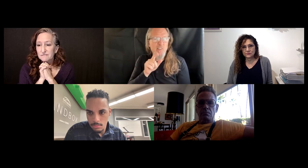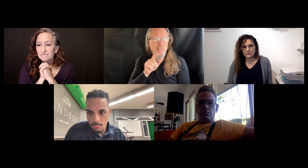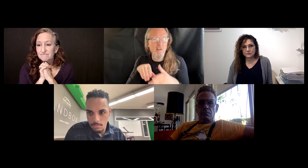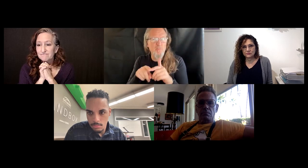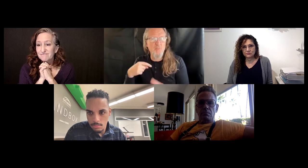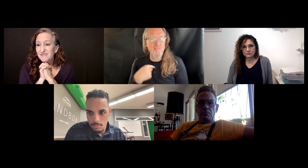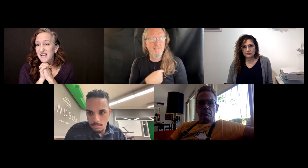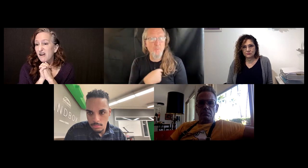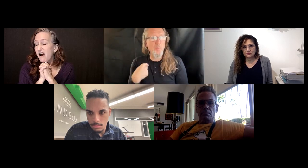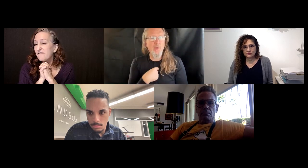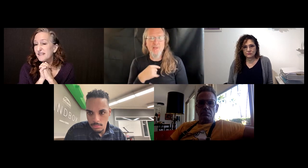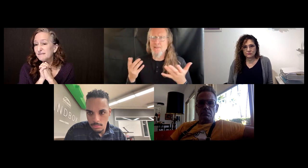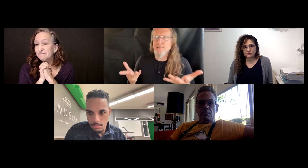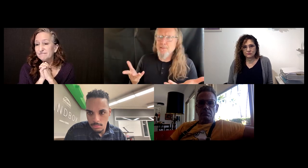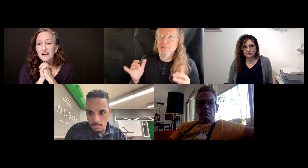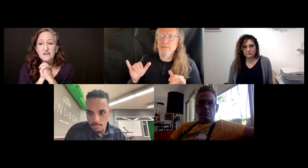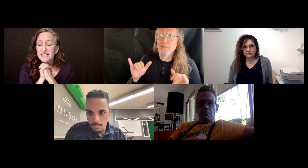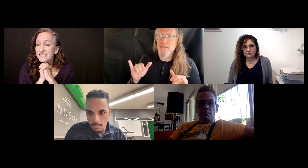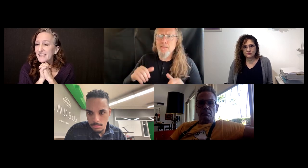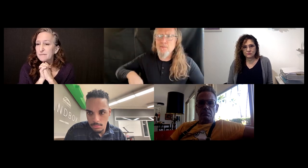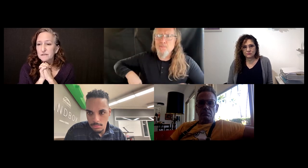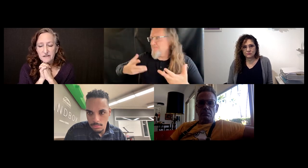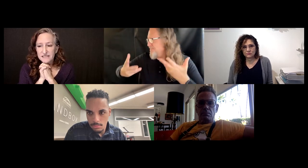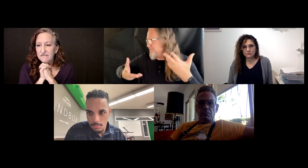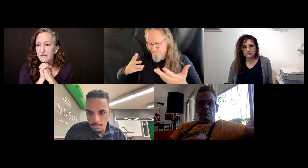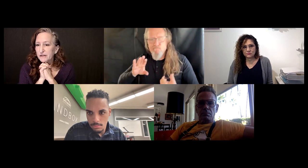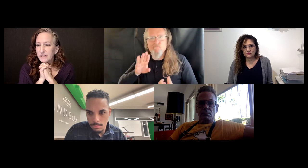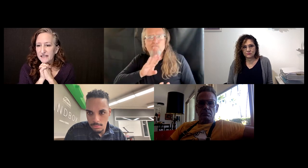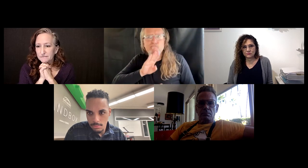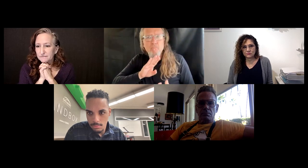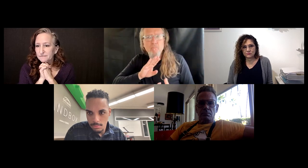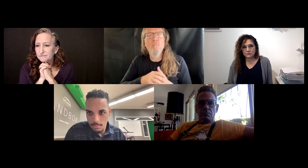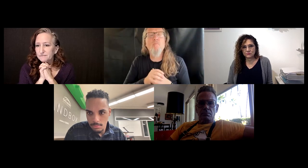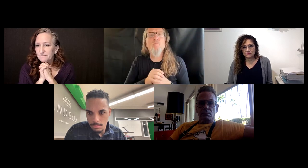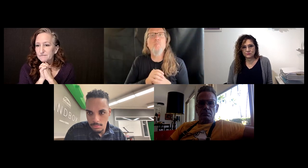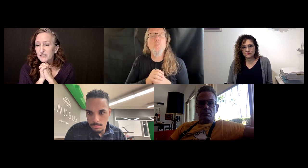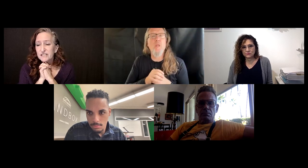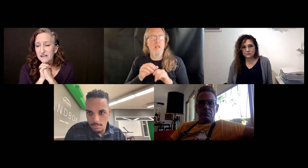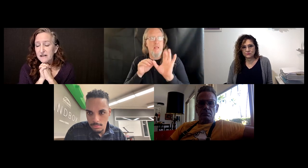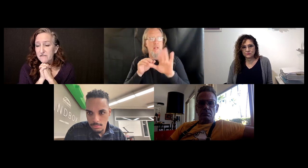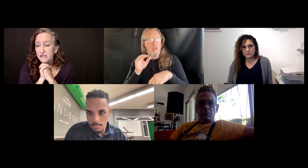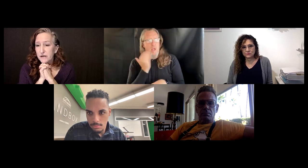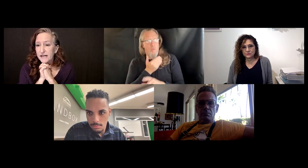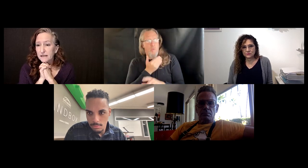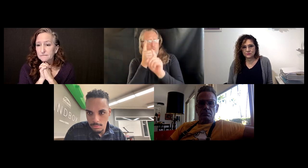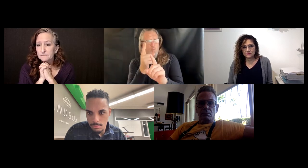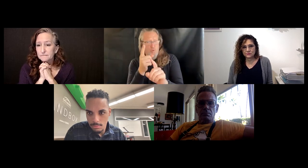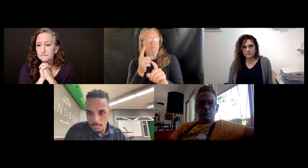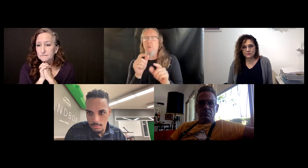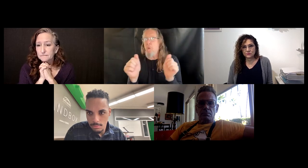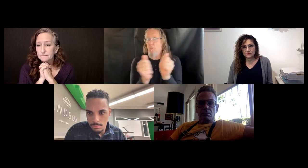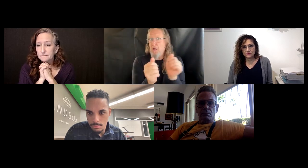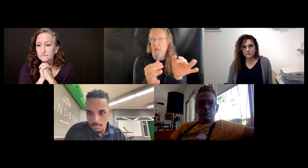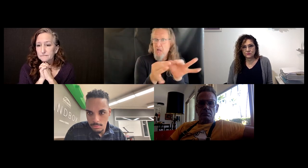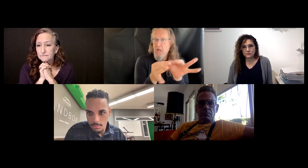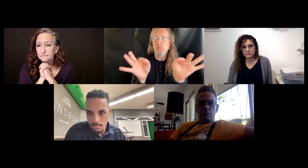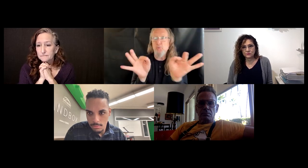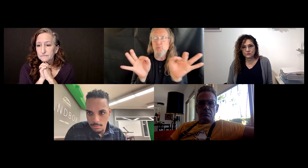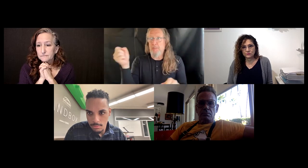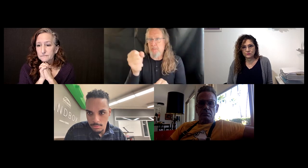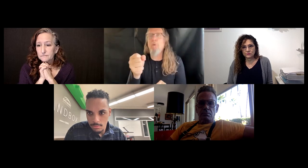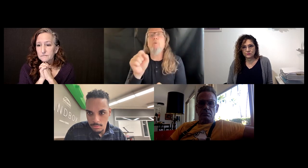And often they are not accessible to the deaf community, which is very frustrating